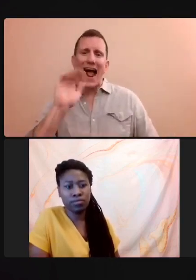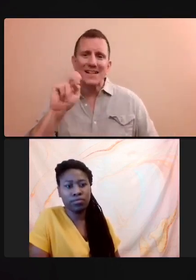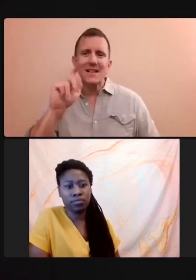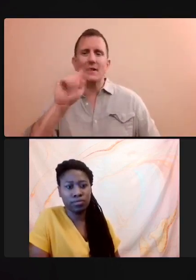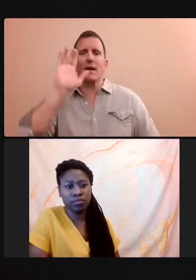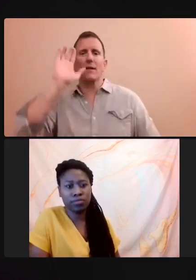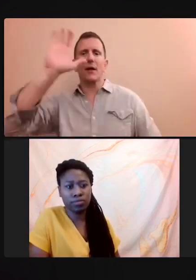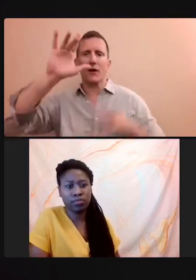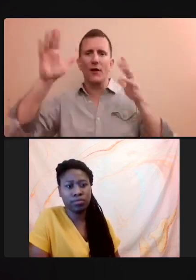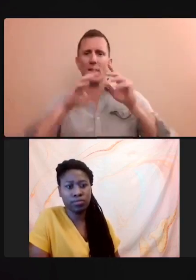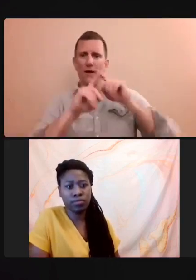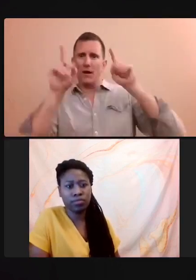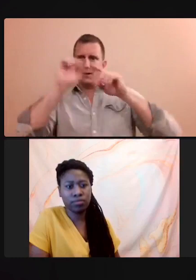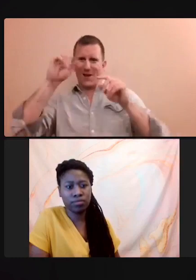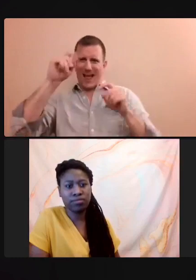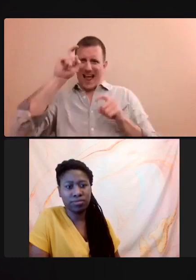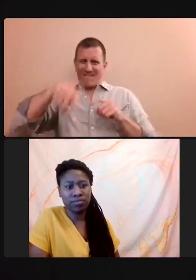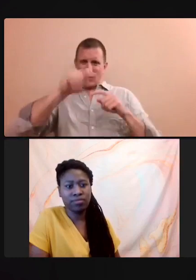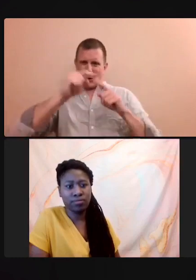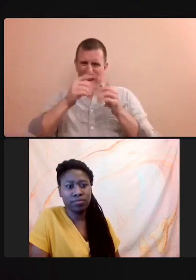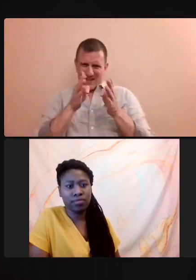Thank you for getting my head on straight like an app.